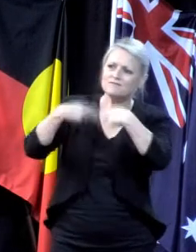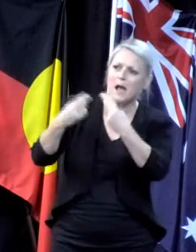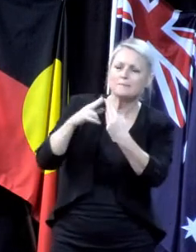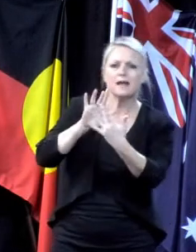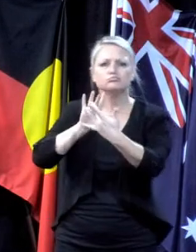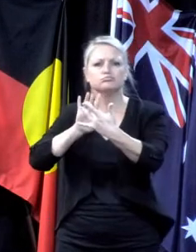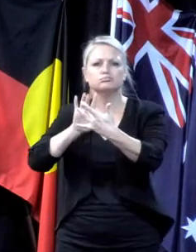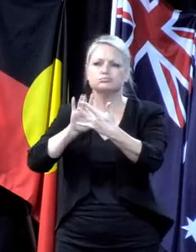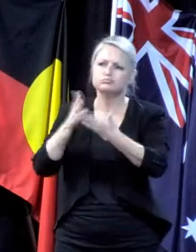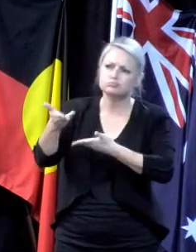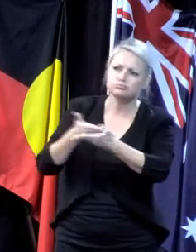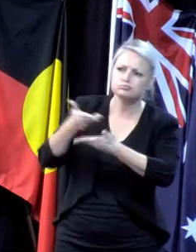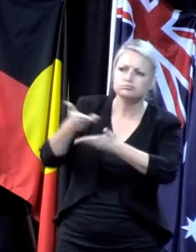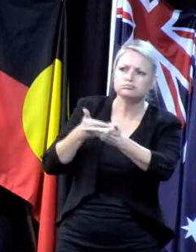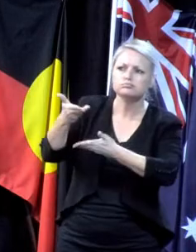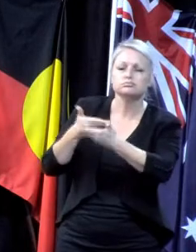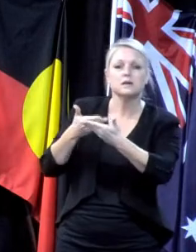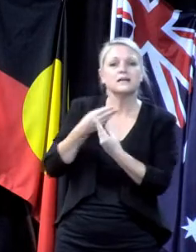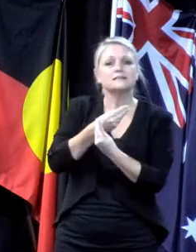We have out-of-home care students.